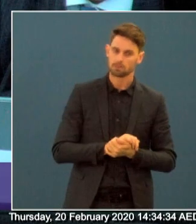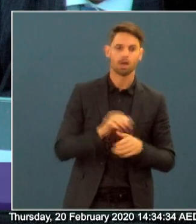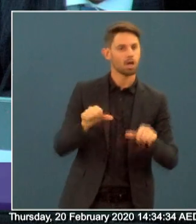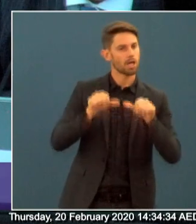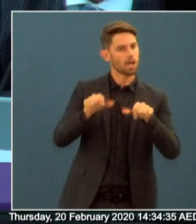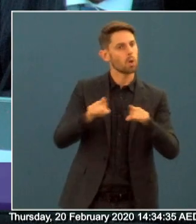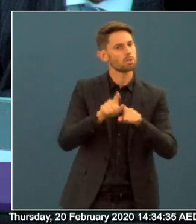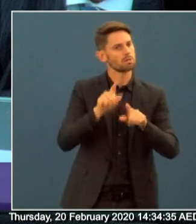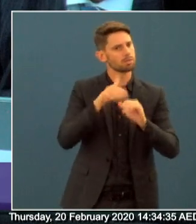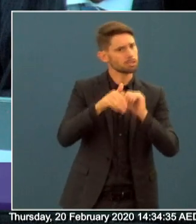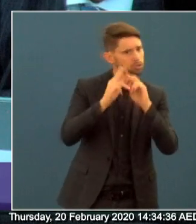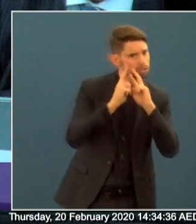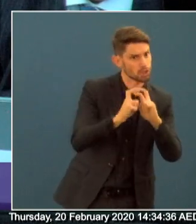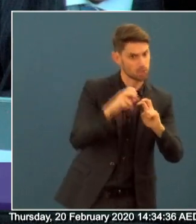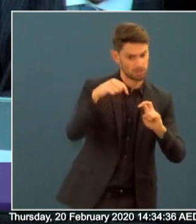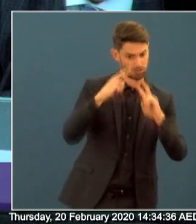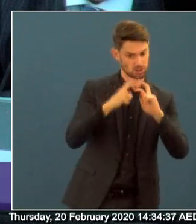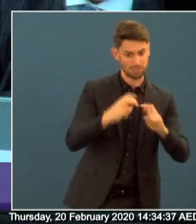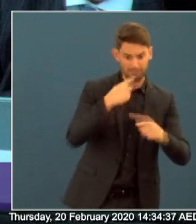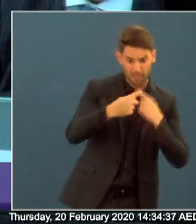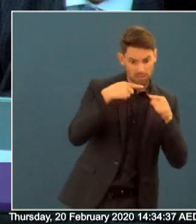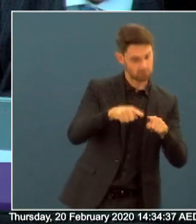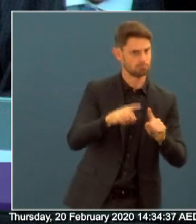for underpinning policy development and identifying effective